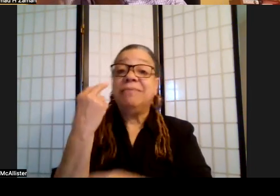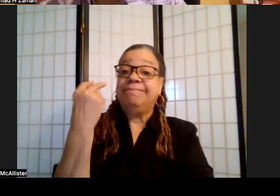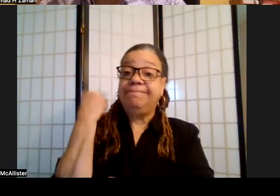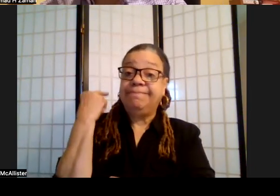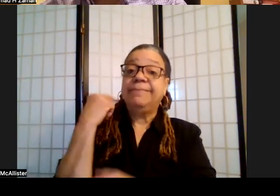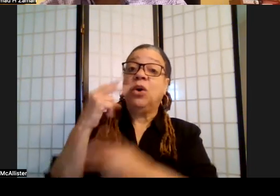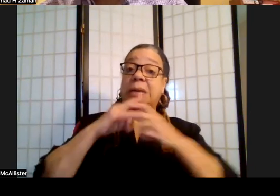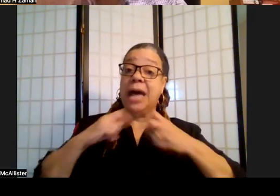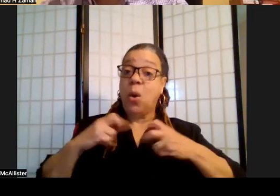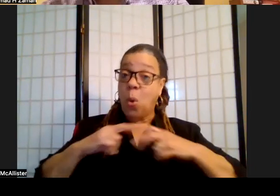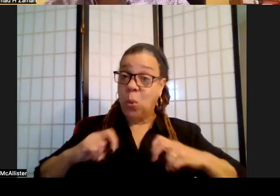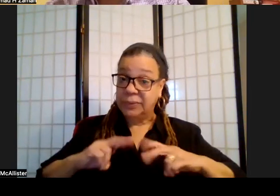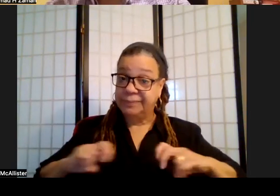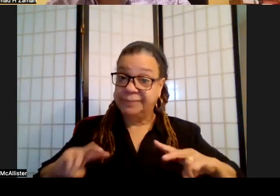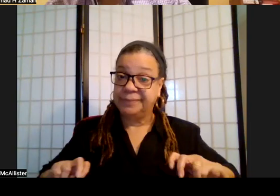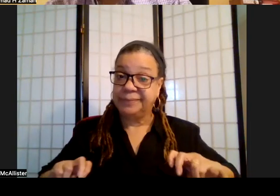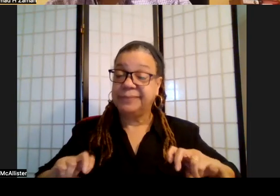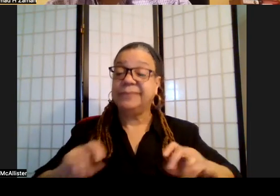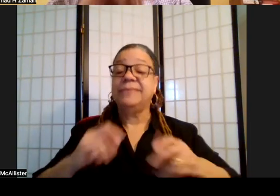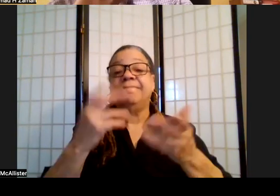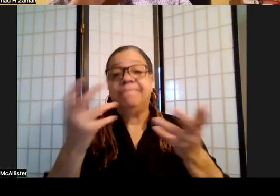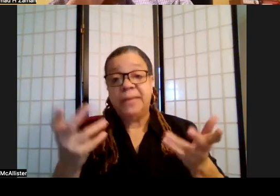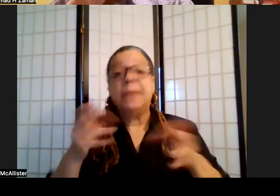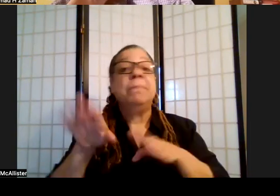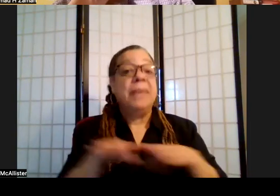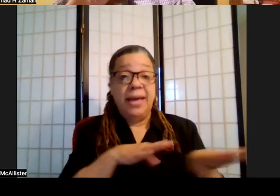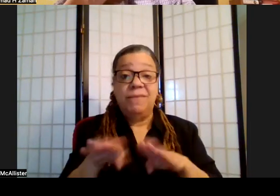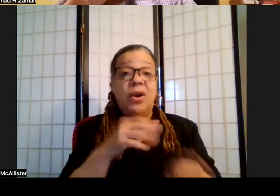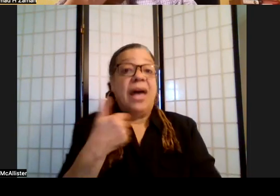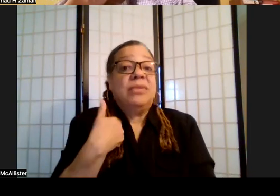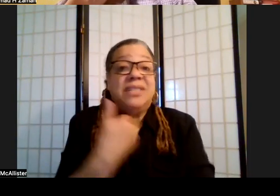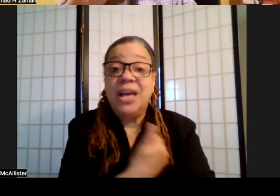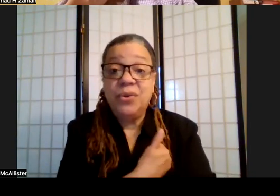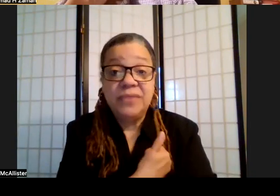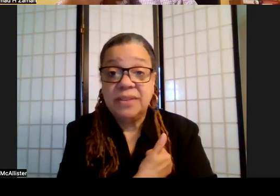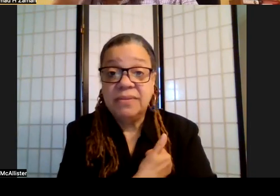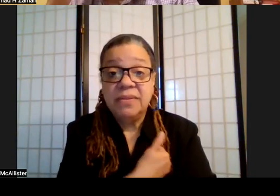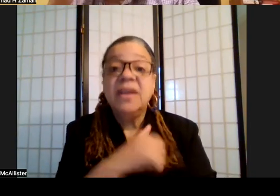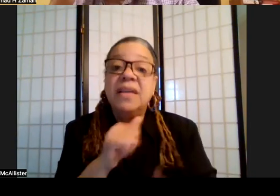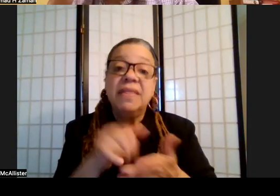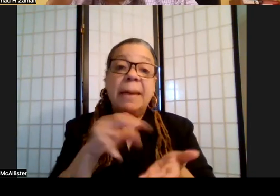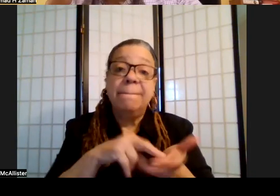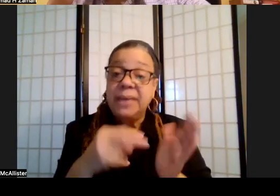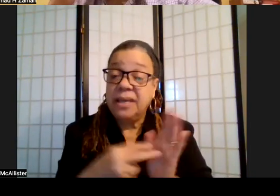our own uh behavior. Uh, that means that there is, uh--